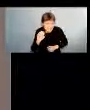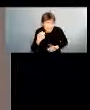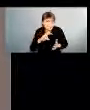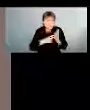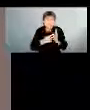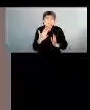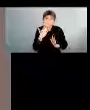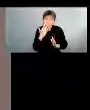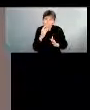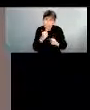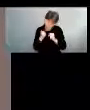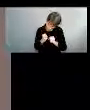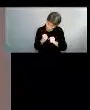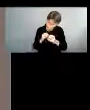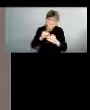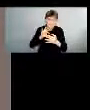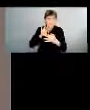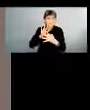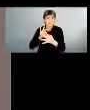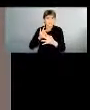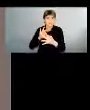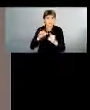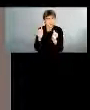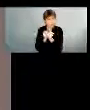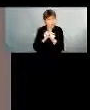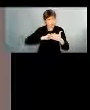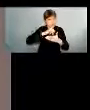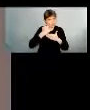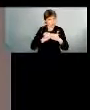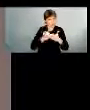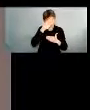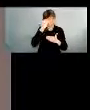through the project since there’s actually going to be aspects of public presentation